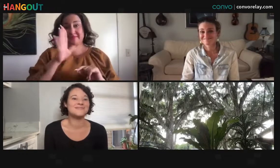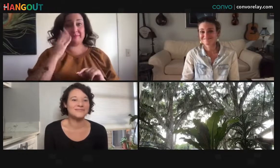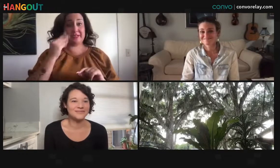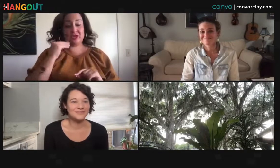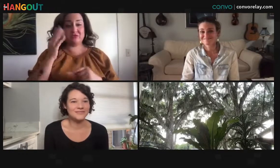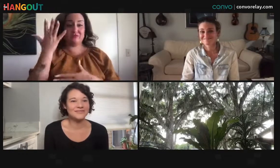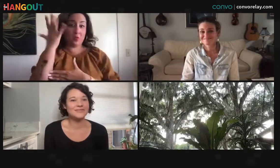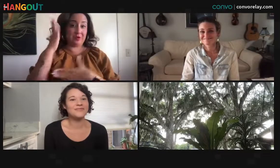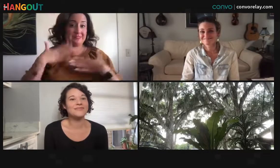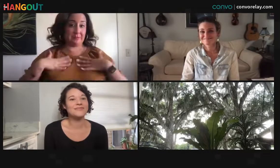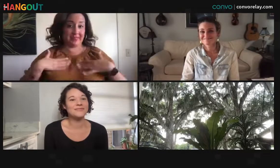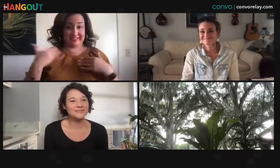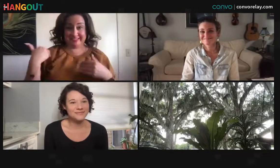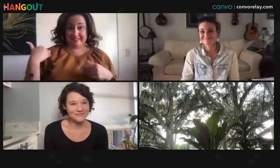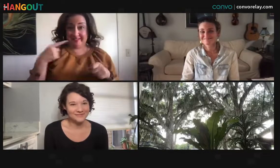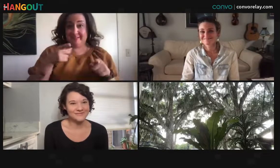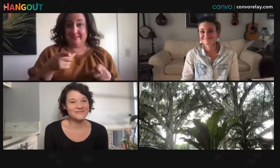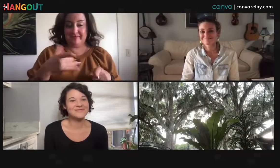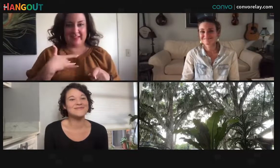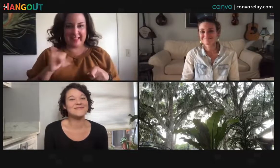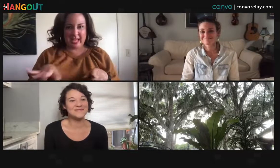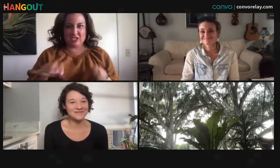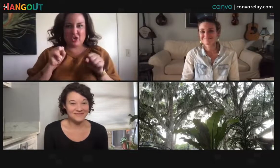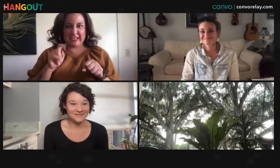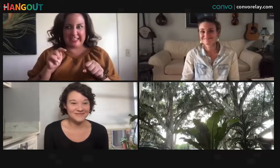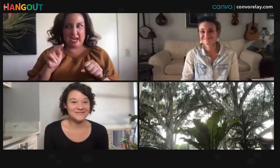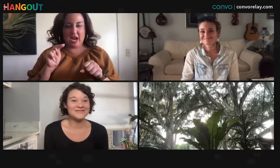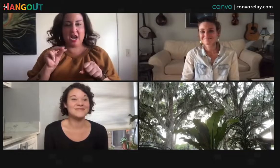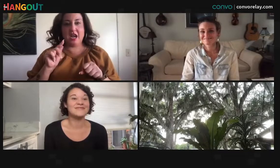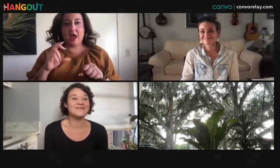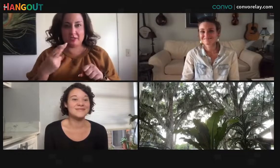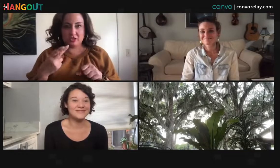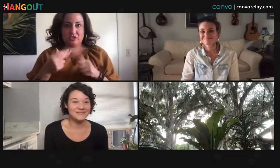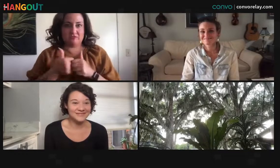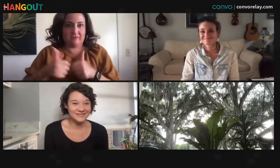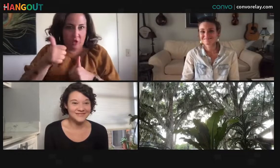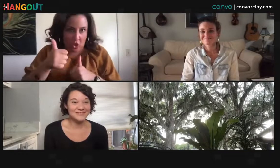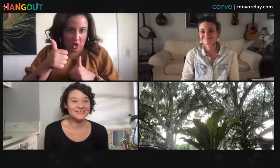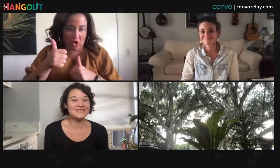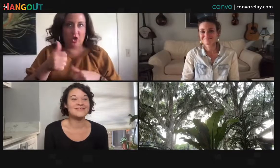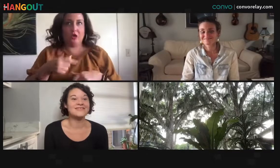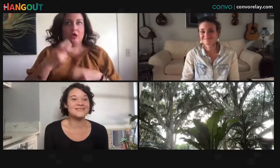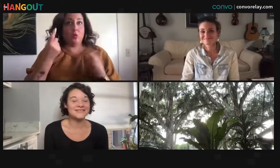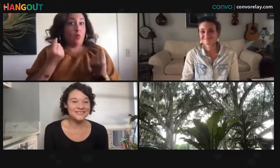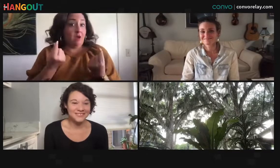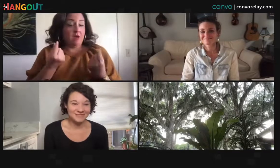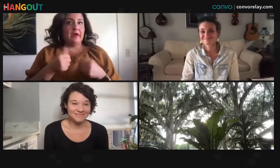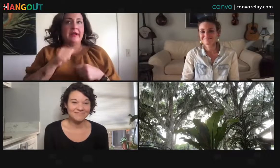a different space and pay attention to my surroundings however i feel like with the forest bathing